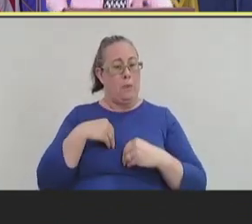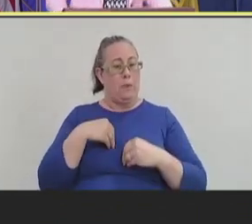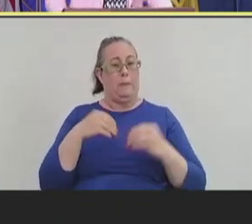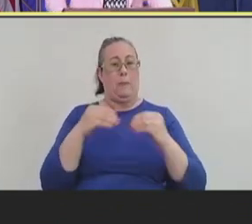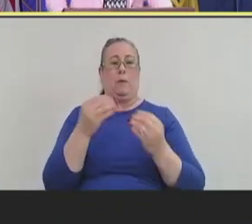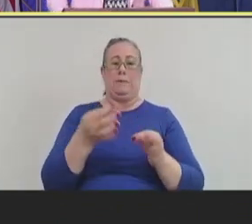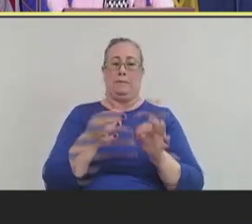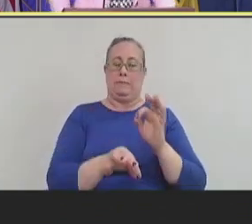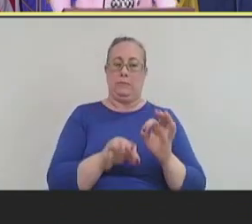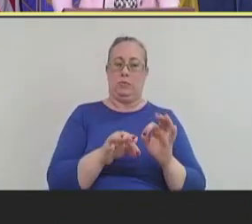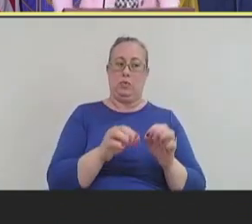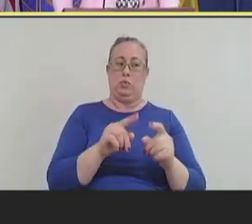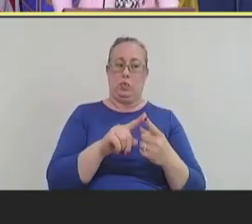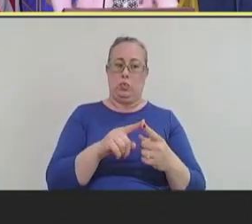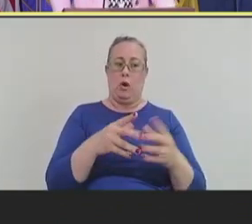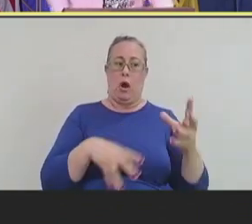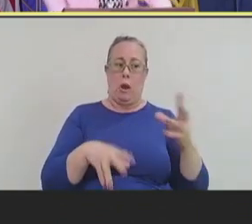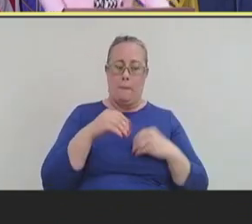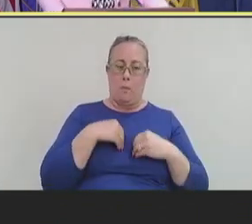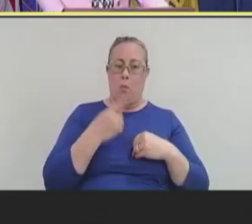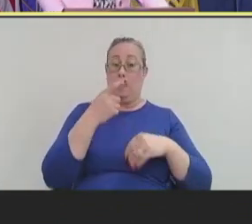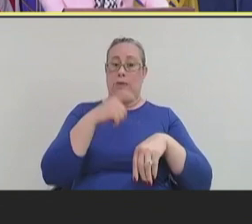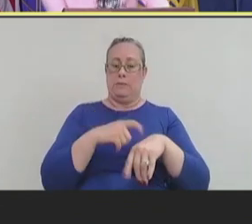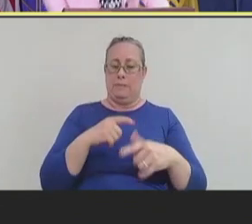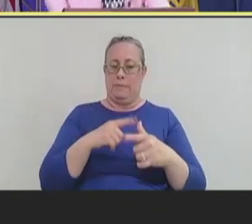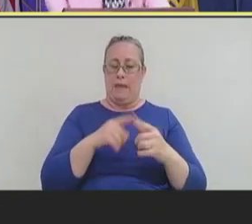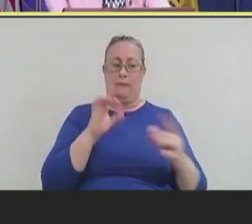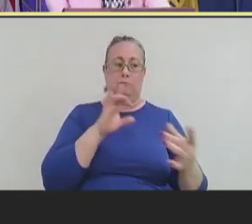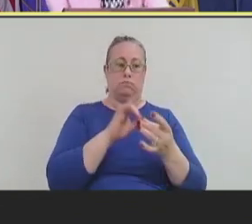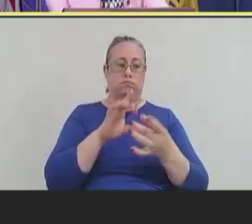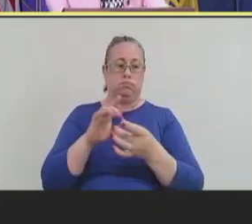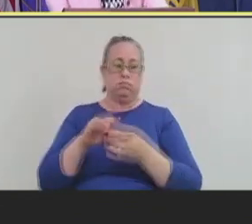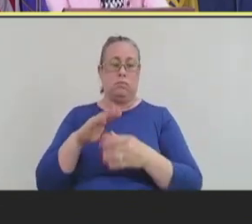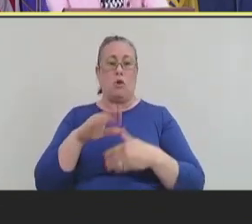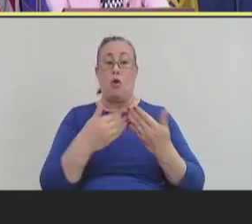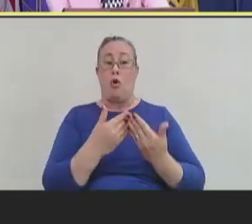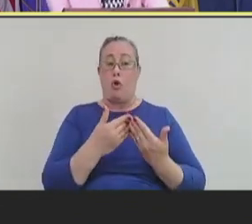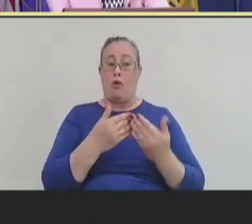connect to all of the different systems, I think, is another promise as well.